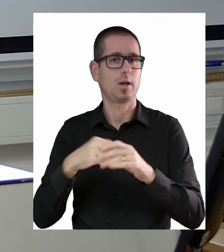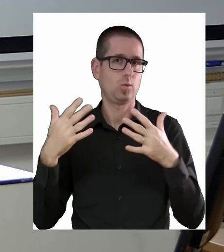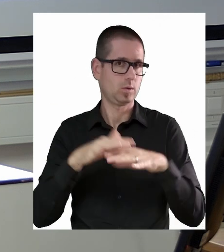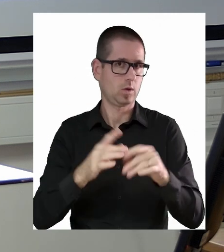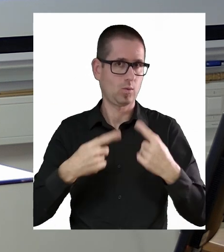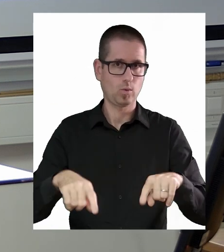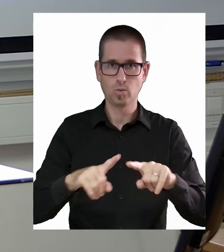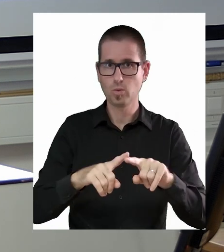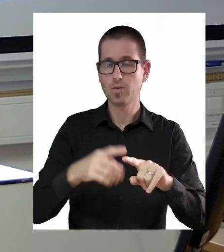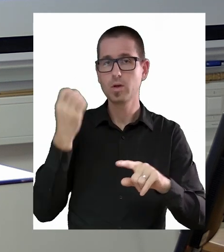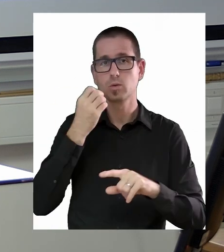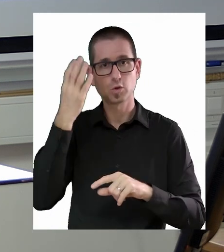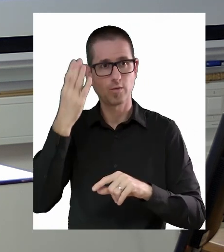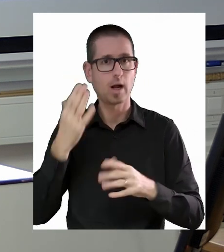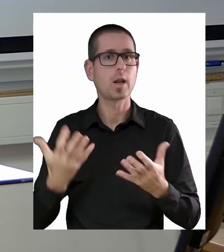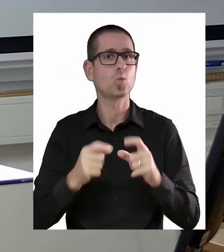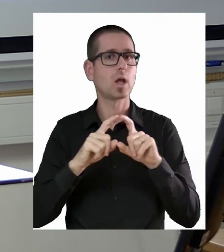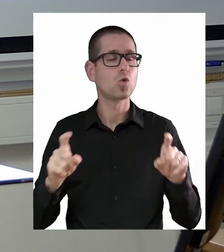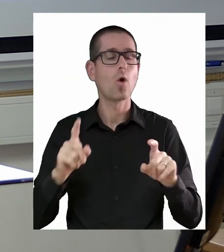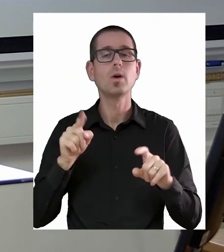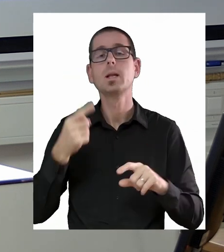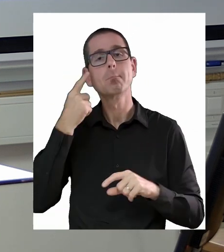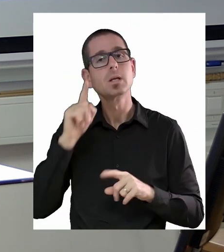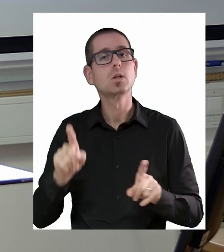education institution and is meant as the last